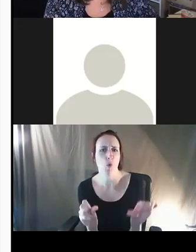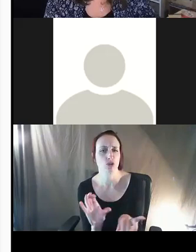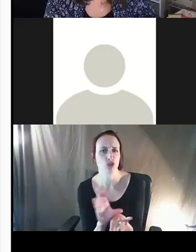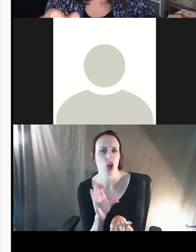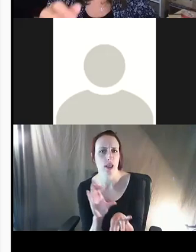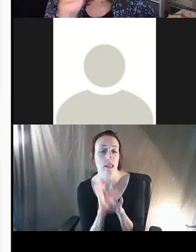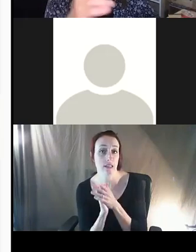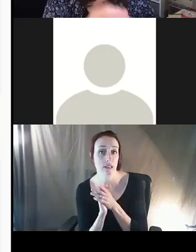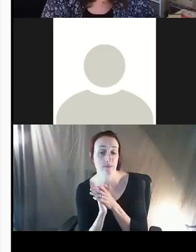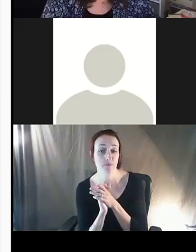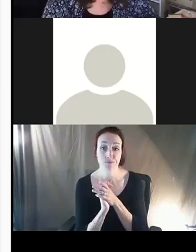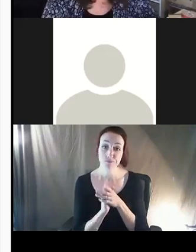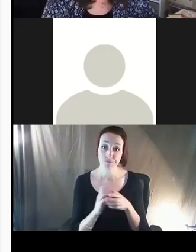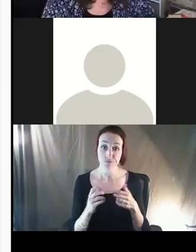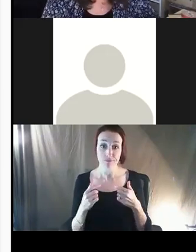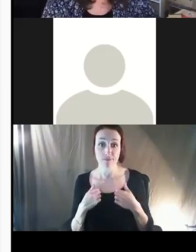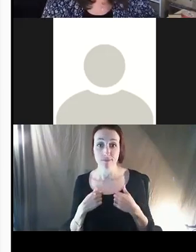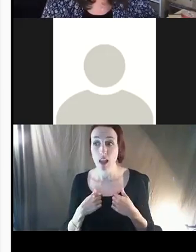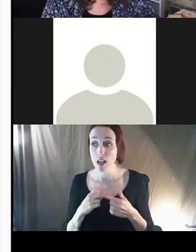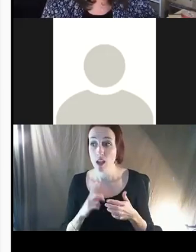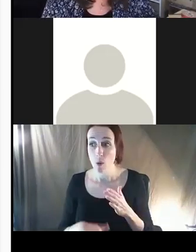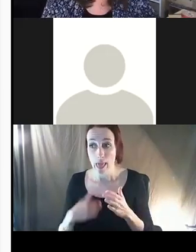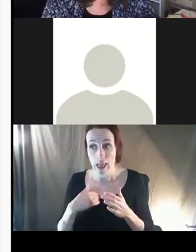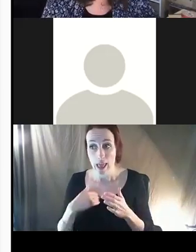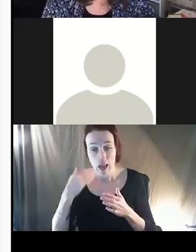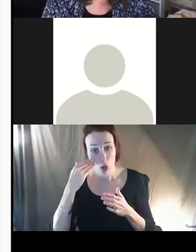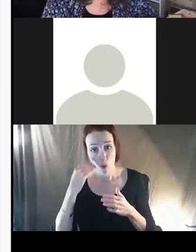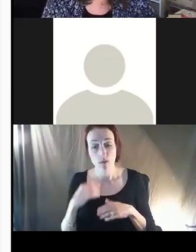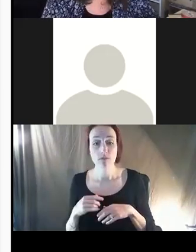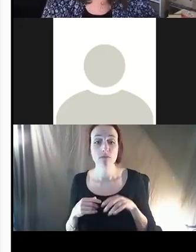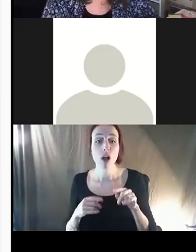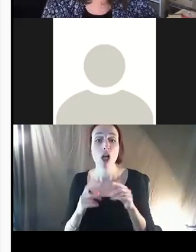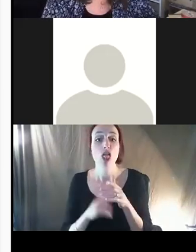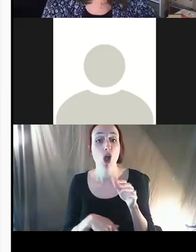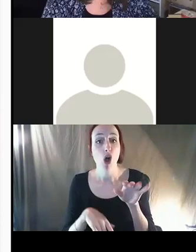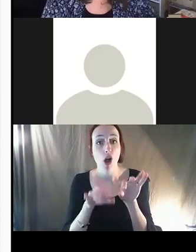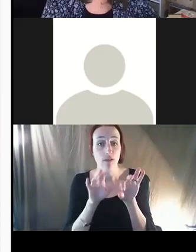These long sentences are hard to follow.